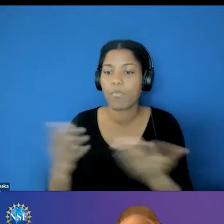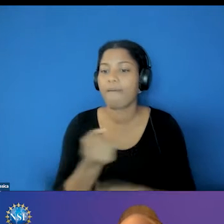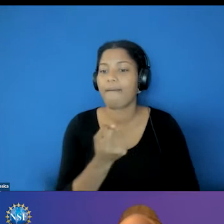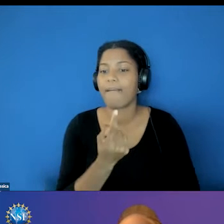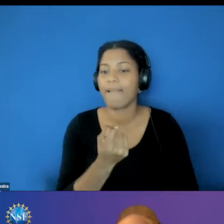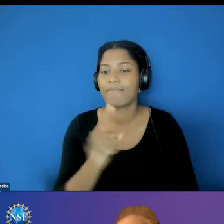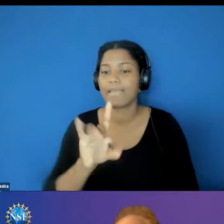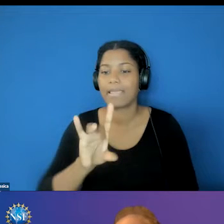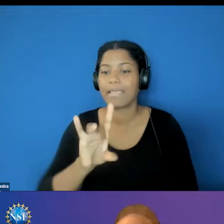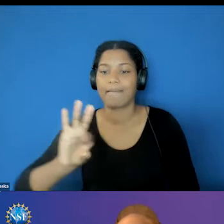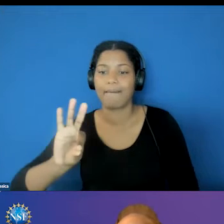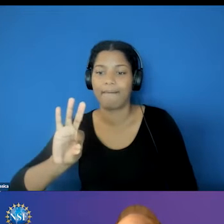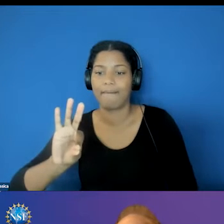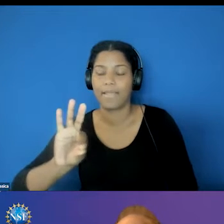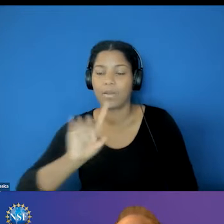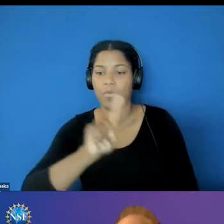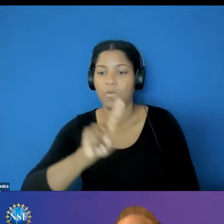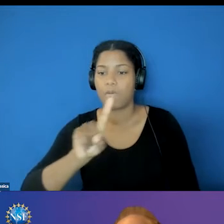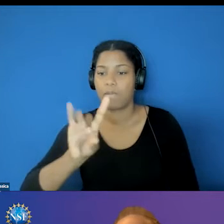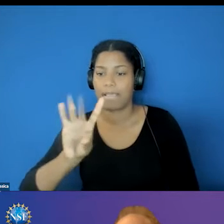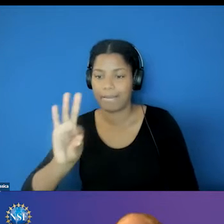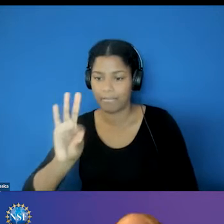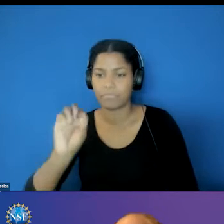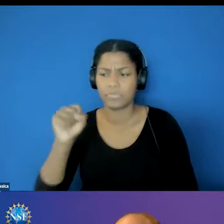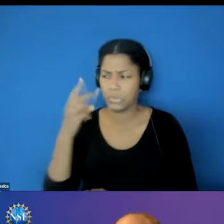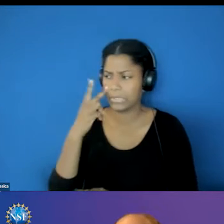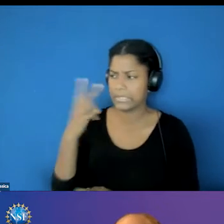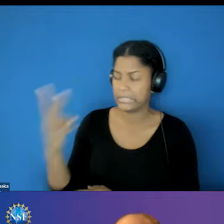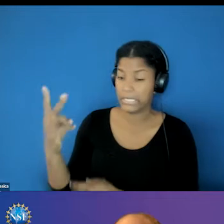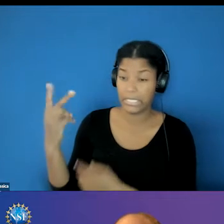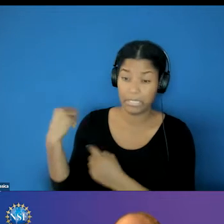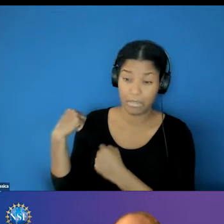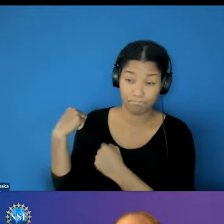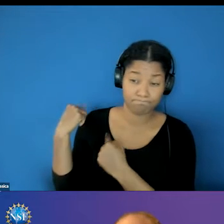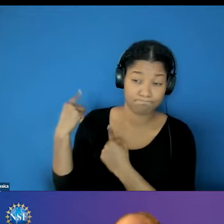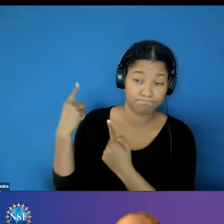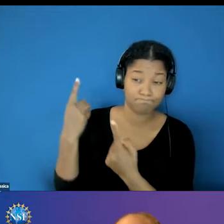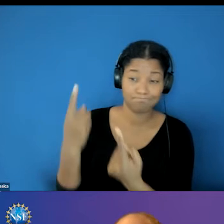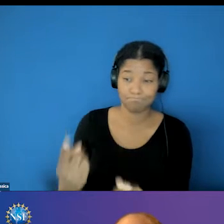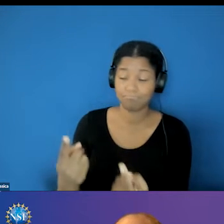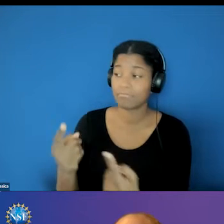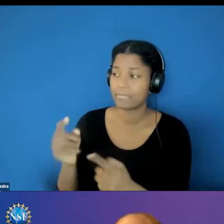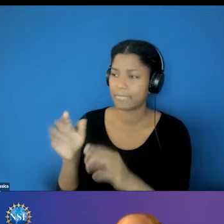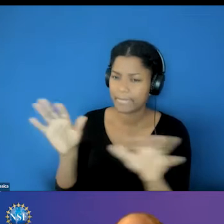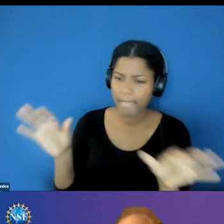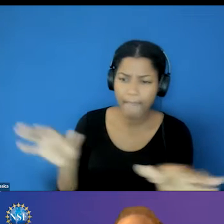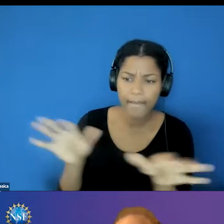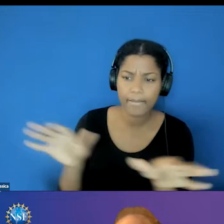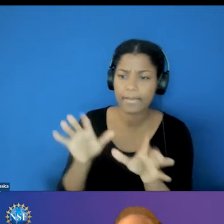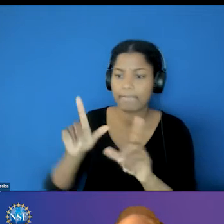And you can see what, over the last number of years, there's an Active and an Expired button,